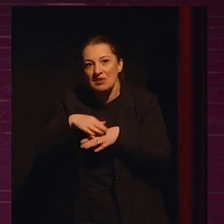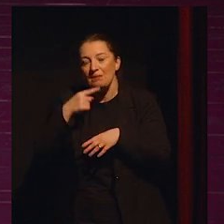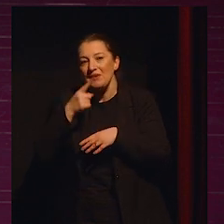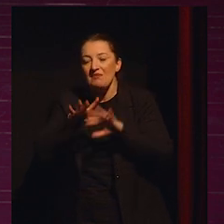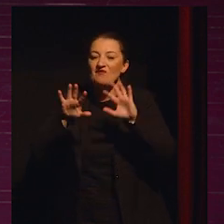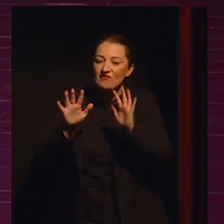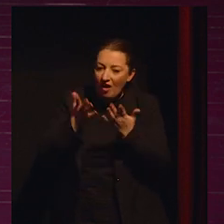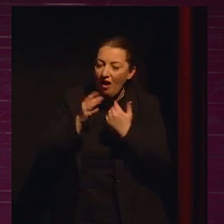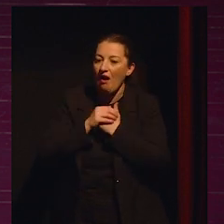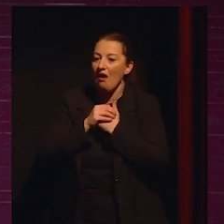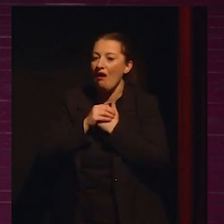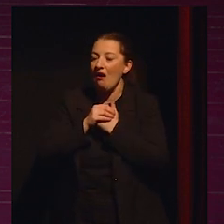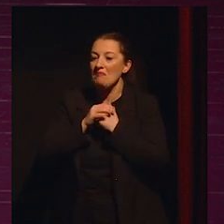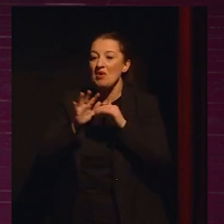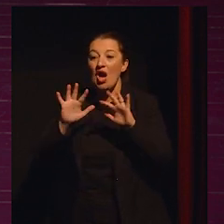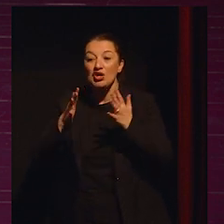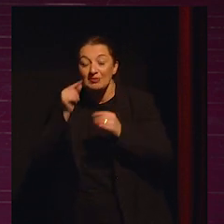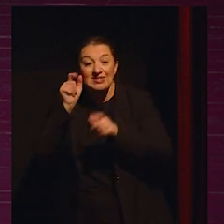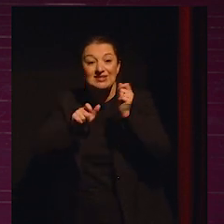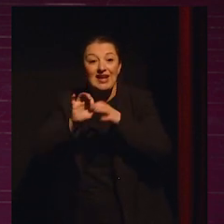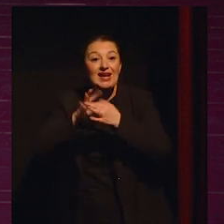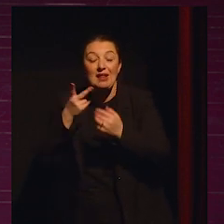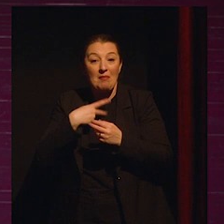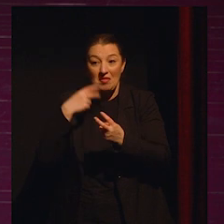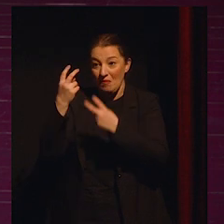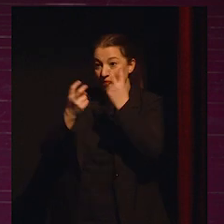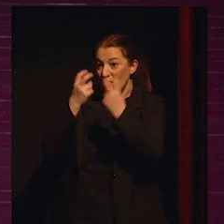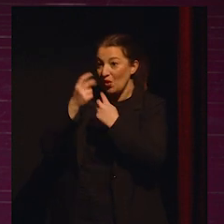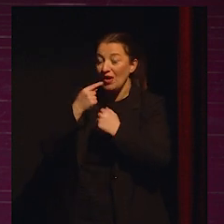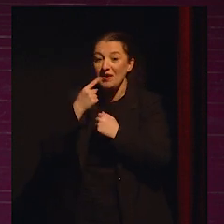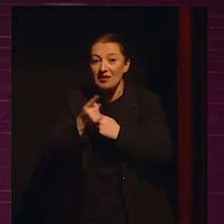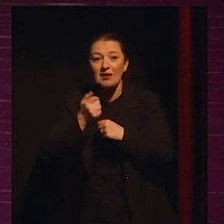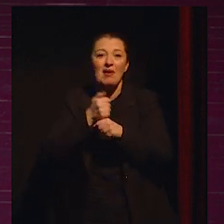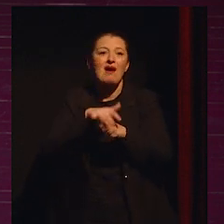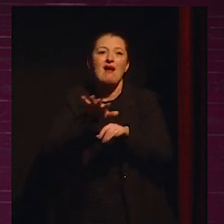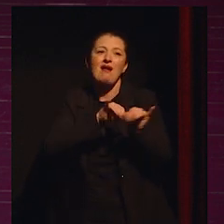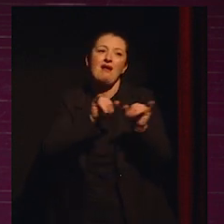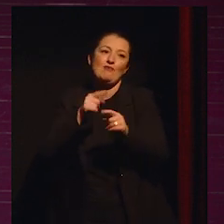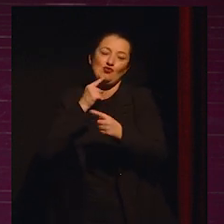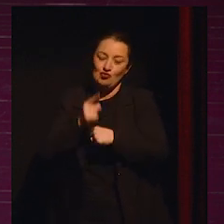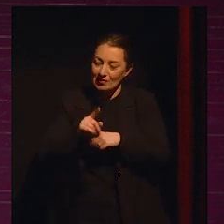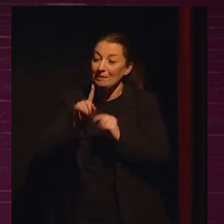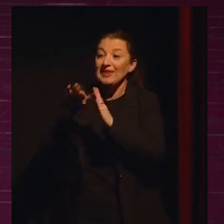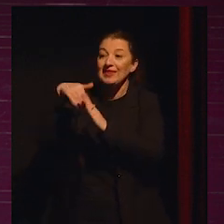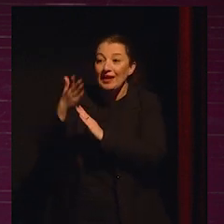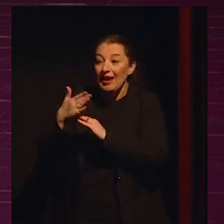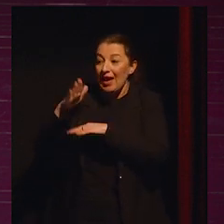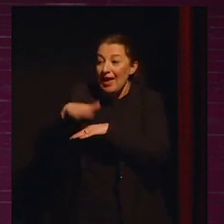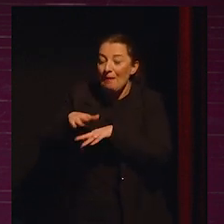or “why are people looking at me”, that’s usually what they told me. And the other was: “do as much as you can”.